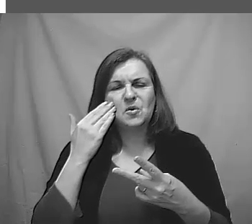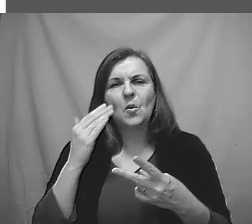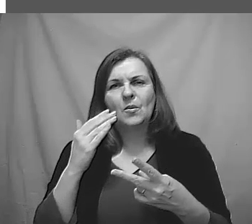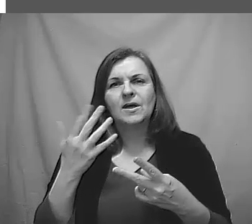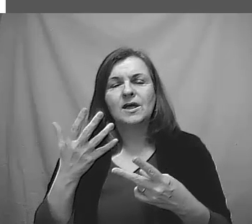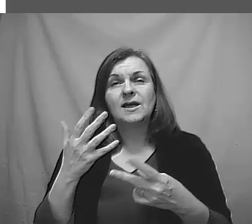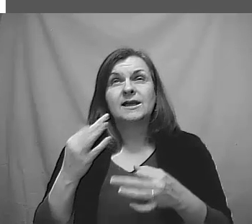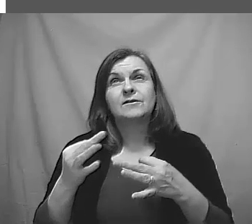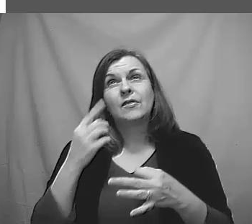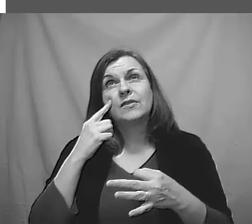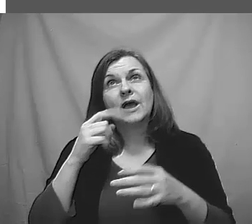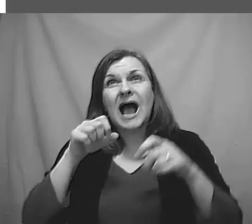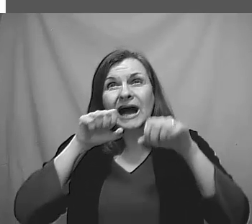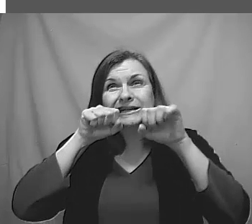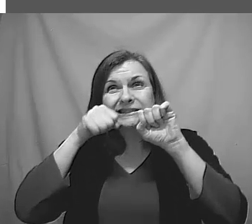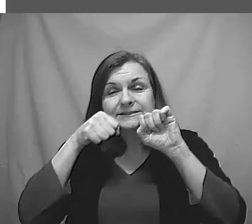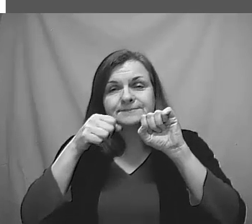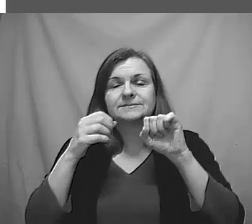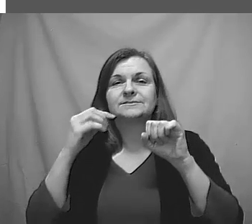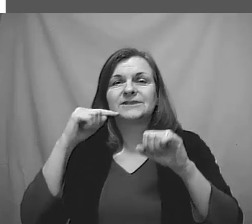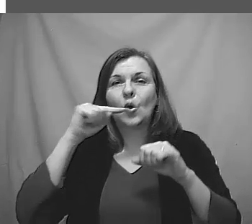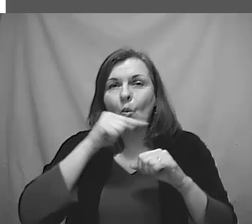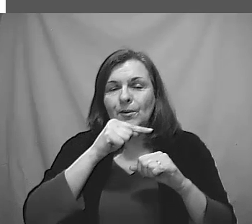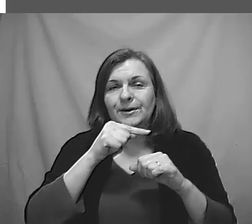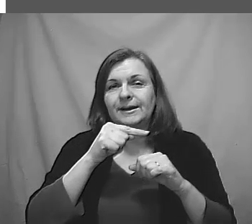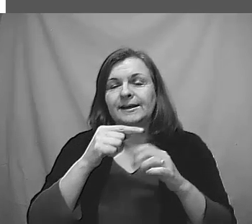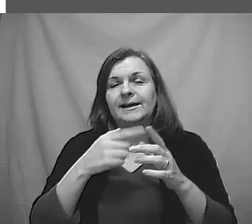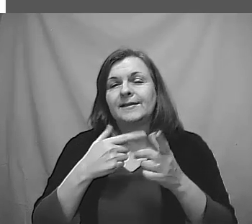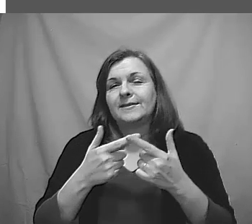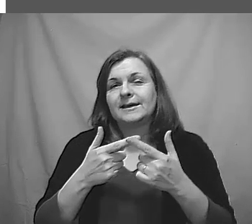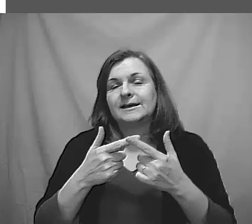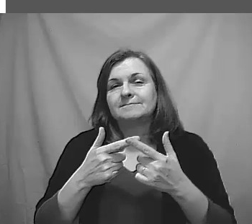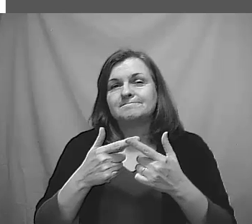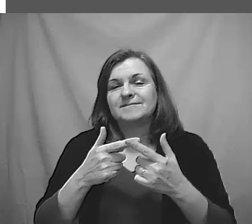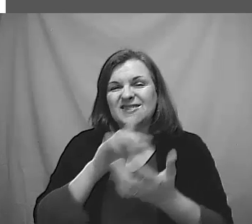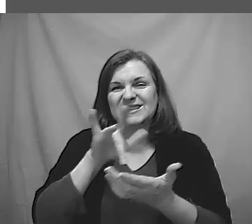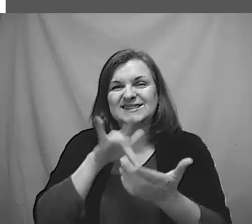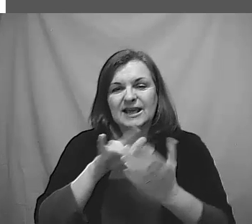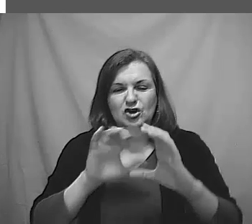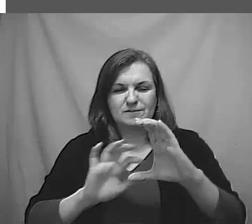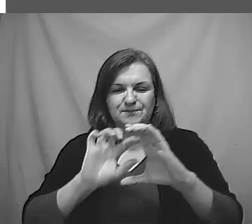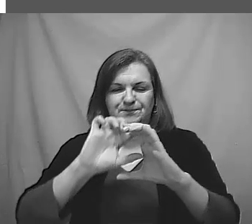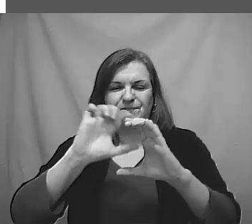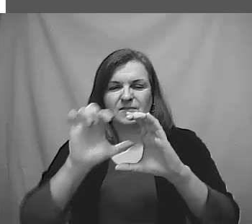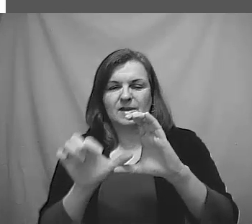and one from our monocot. corn you're very familiar with if you think about eating corn